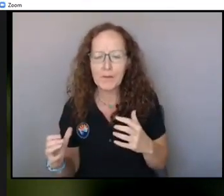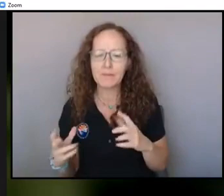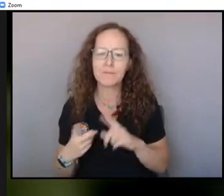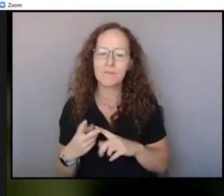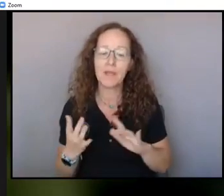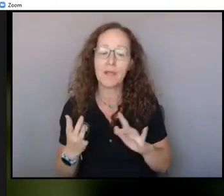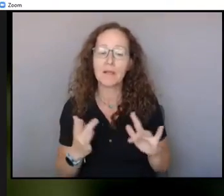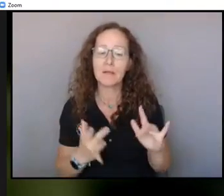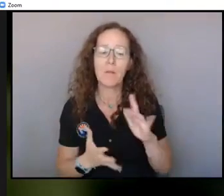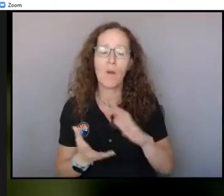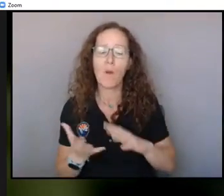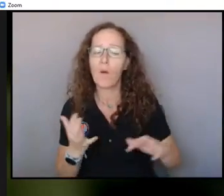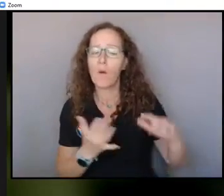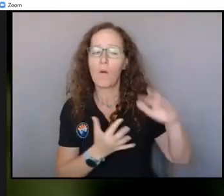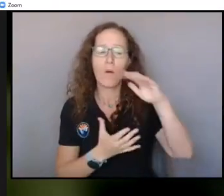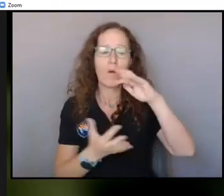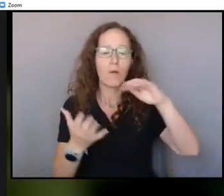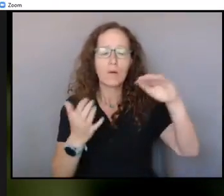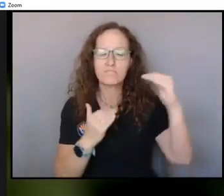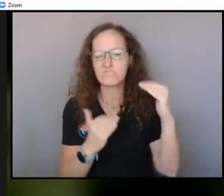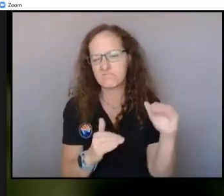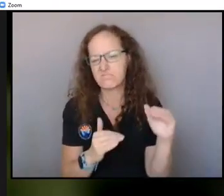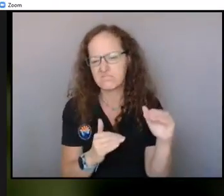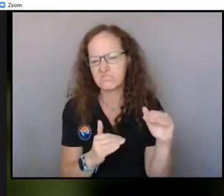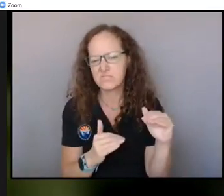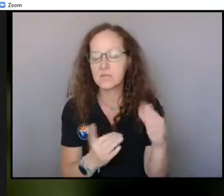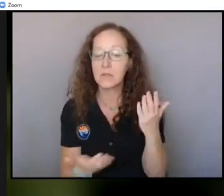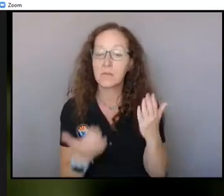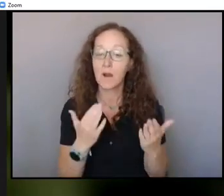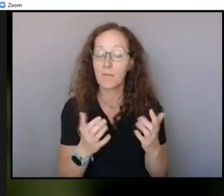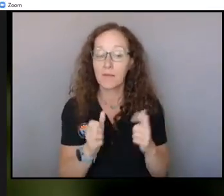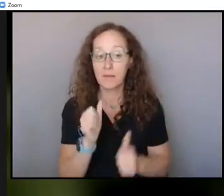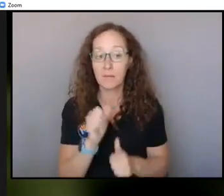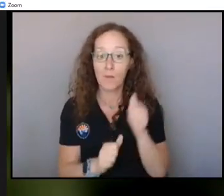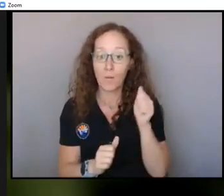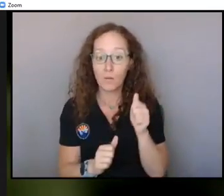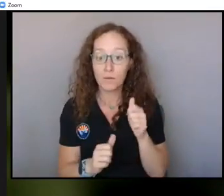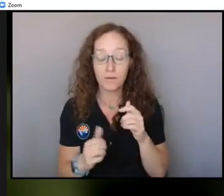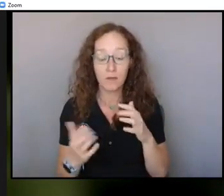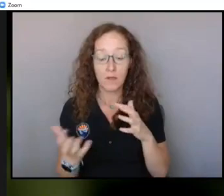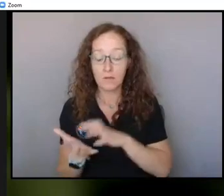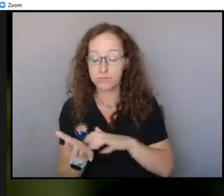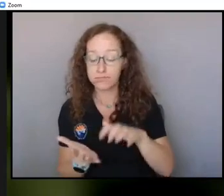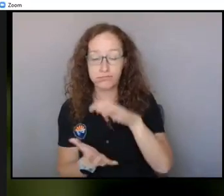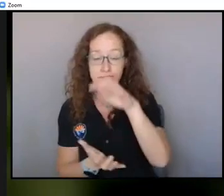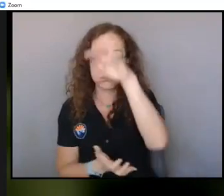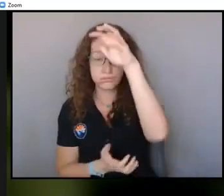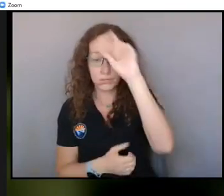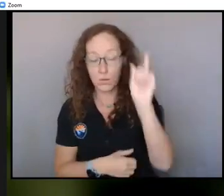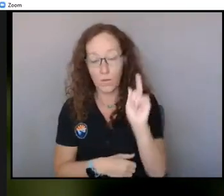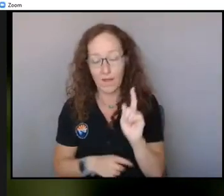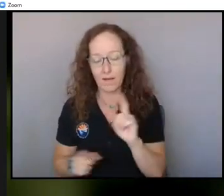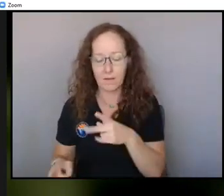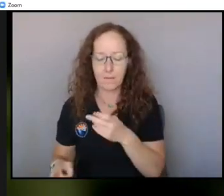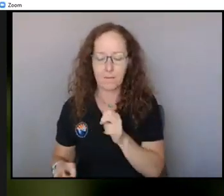GOING TO SEE IS DOWN THERE IN THE PECOS VALLEY AREA AS THEY WORK ON THOSE TWO RUNS THAT CAME OUT A COUPLE DAYS